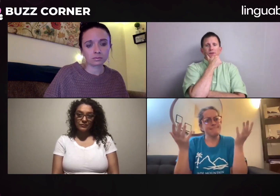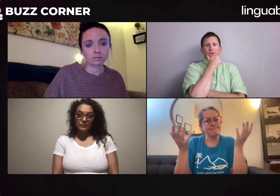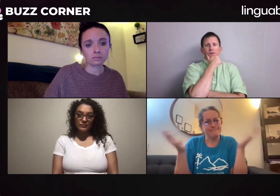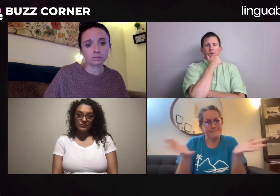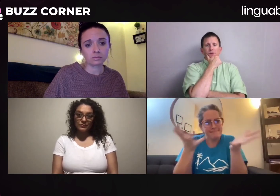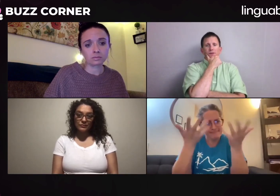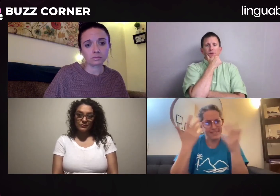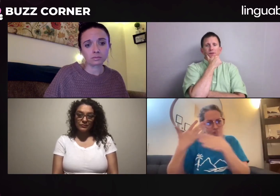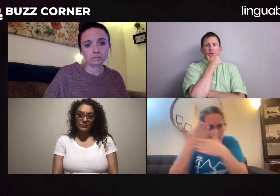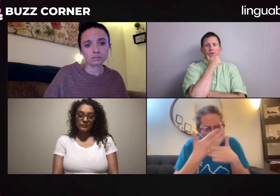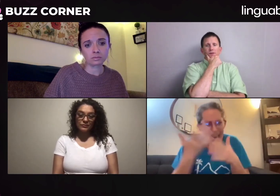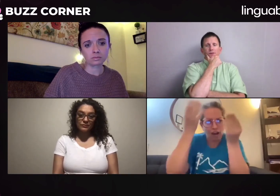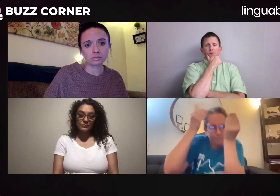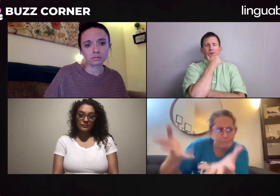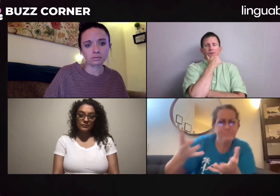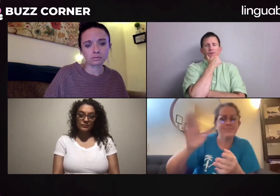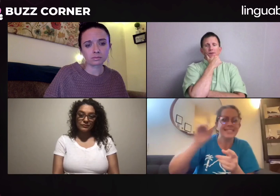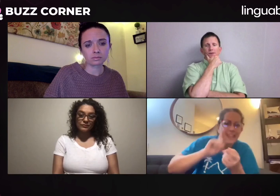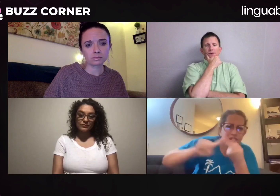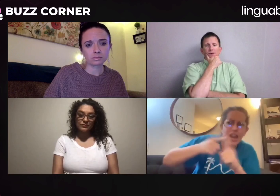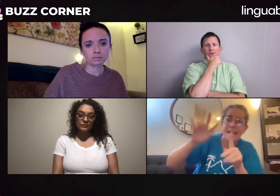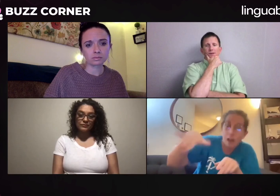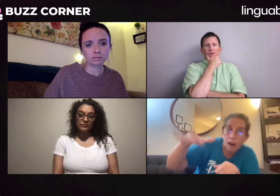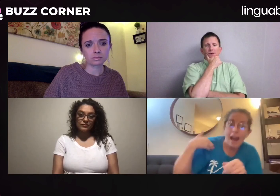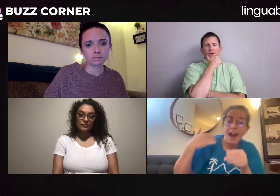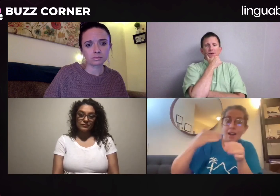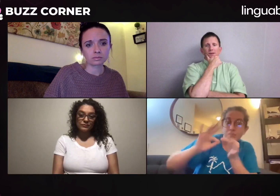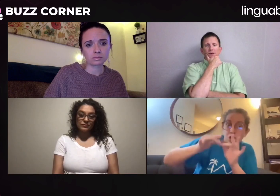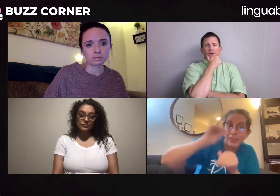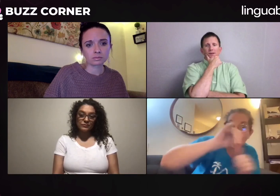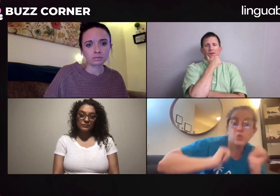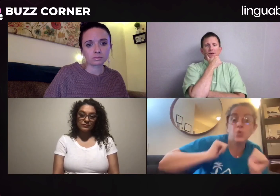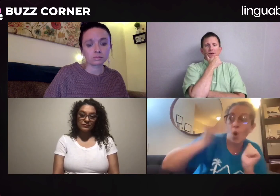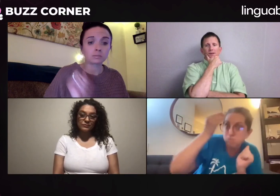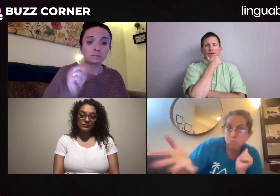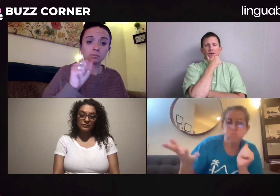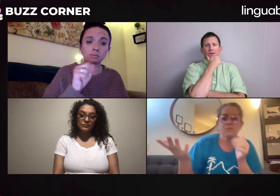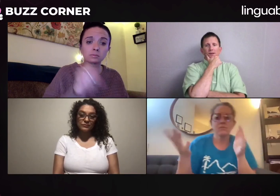doing more and promoting and saying, hey, everybody, look, there's a production